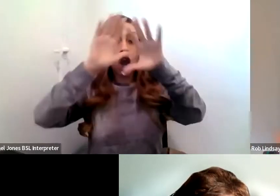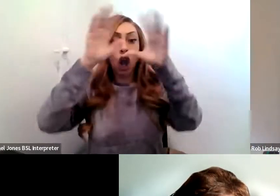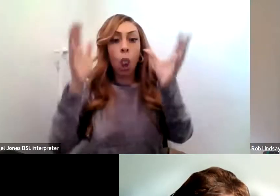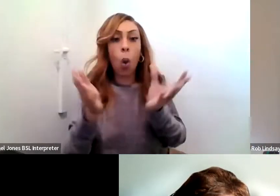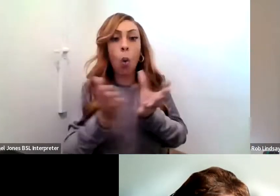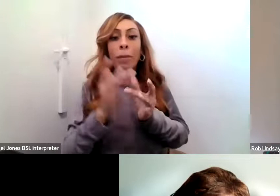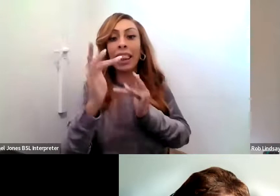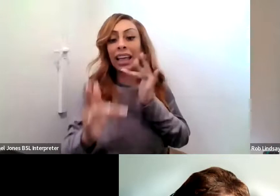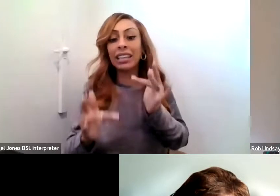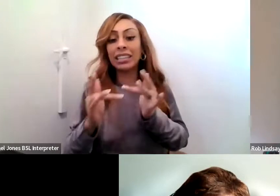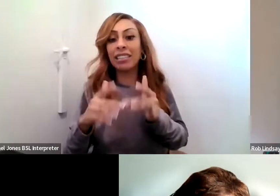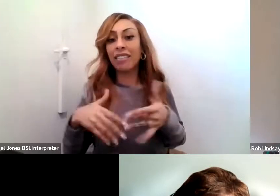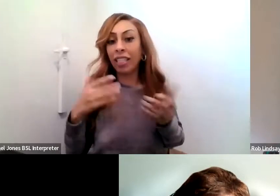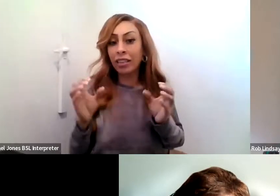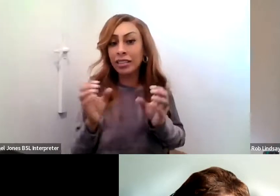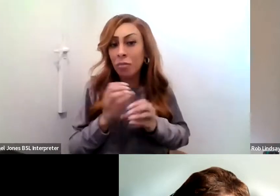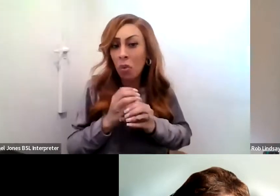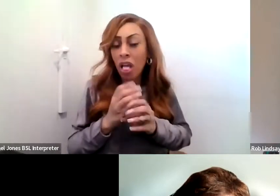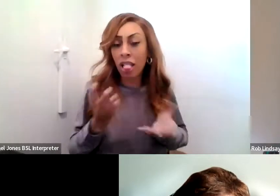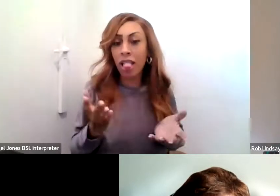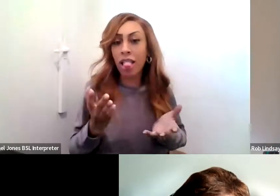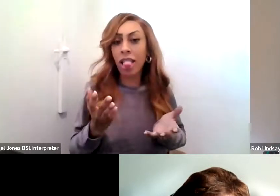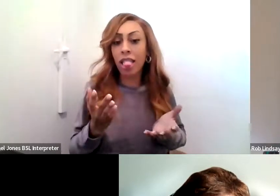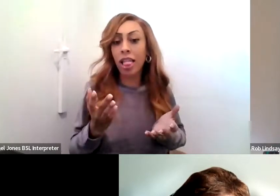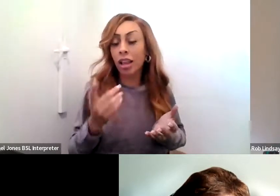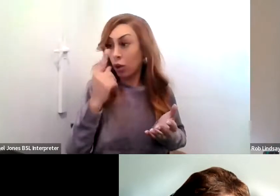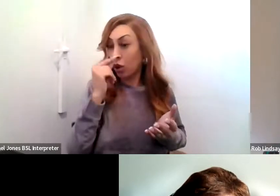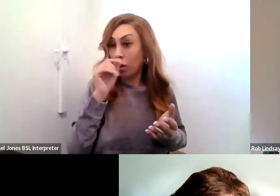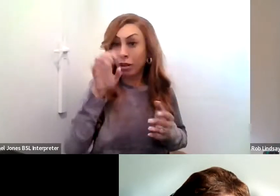it feels comparatively small, given that we could be watching